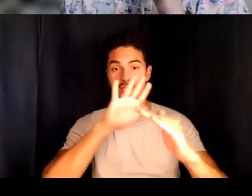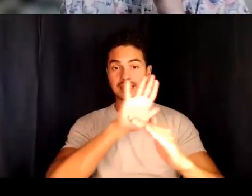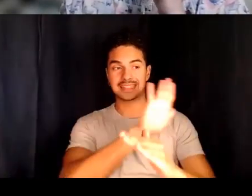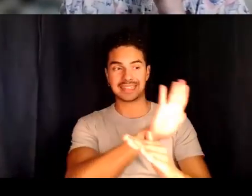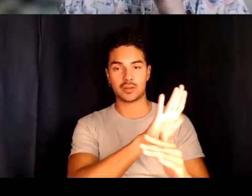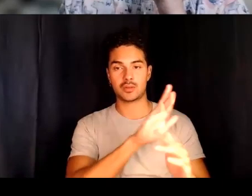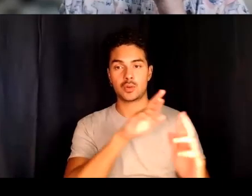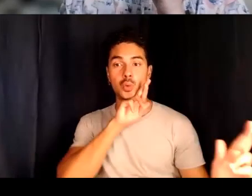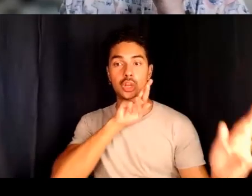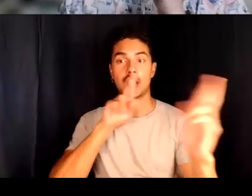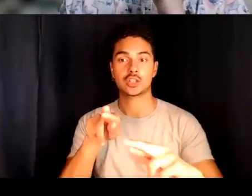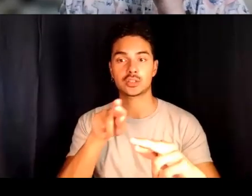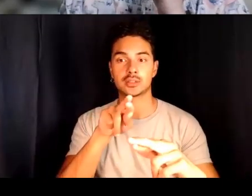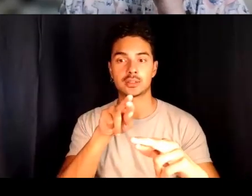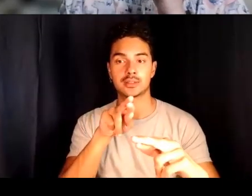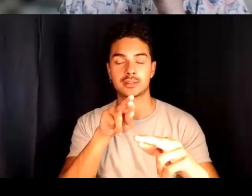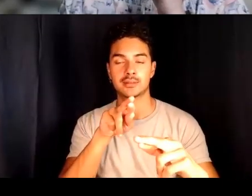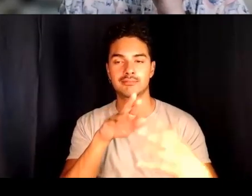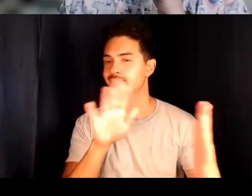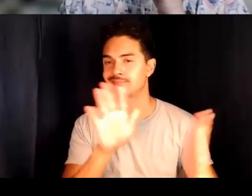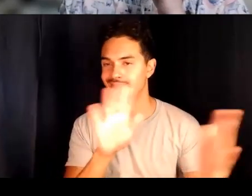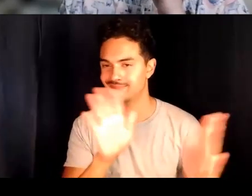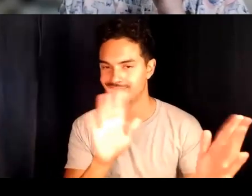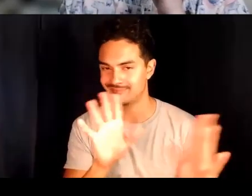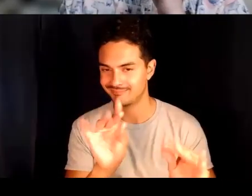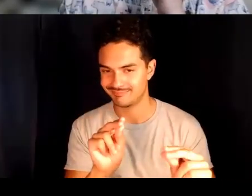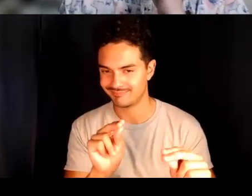we're describing upsetting situations with no emotion.